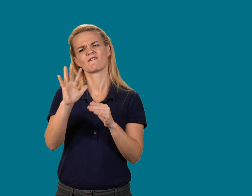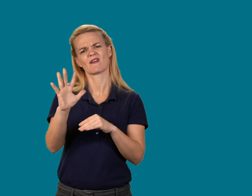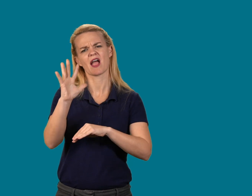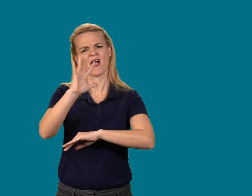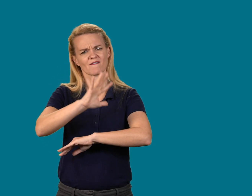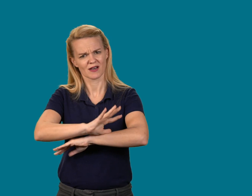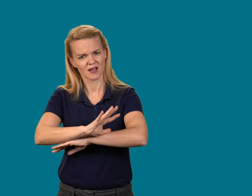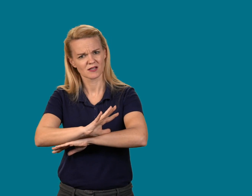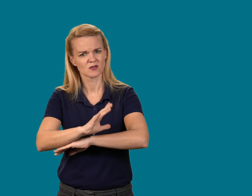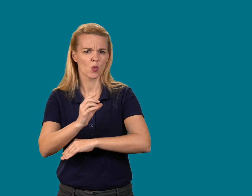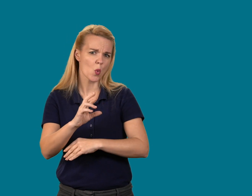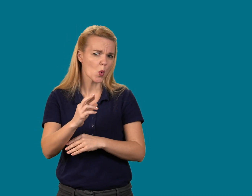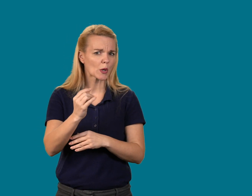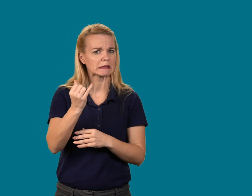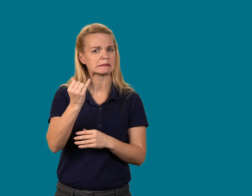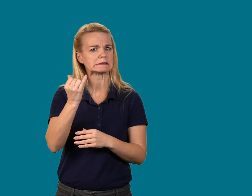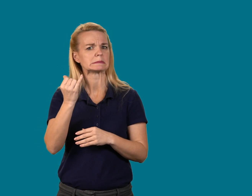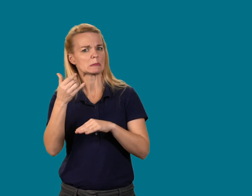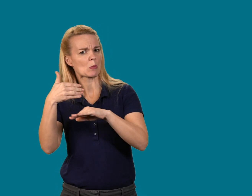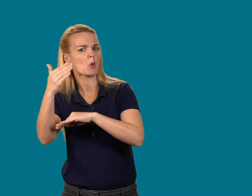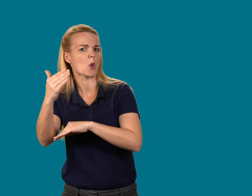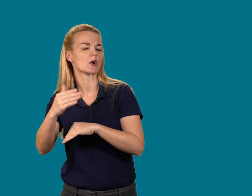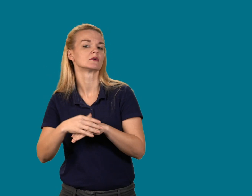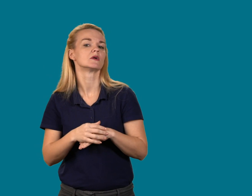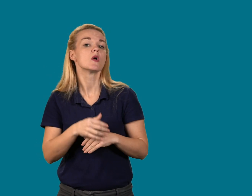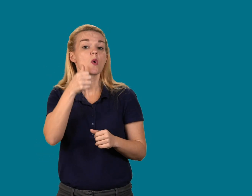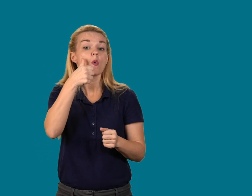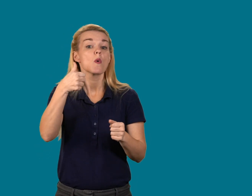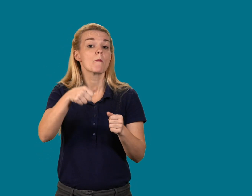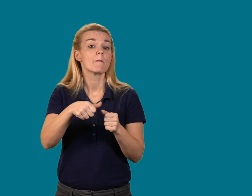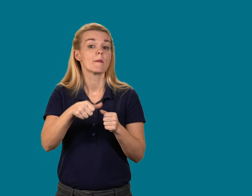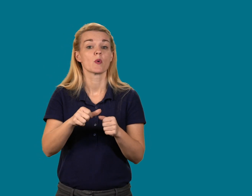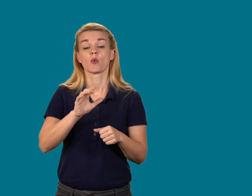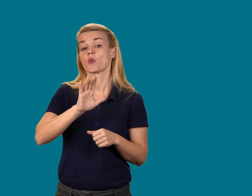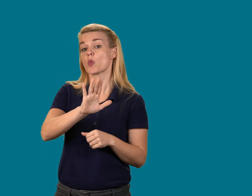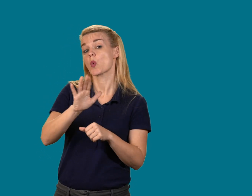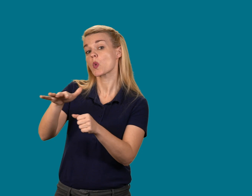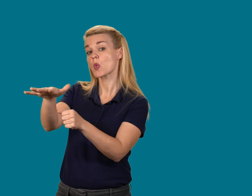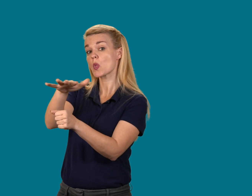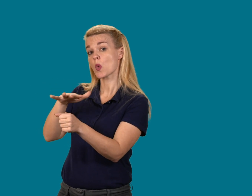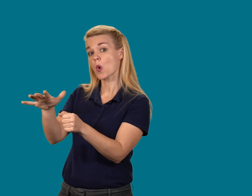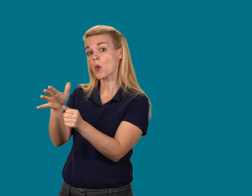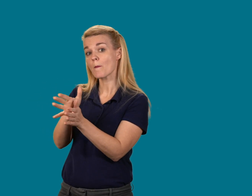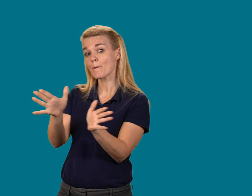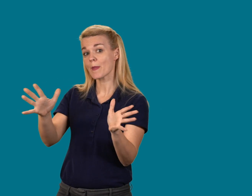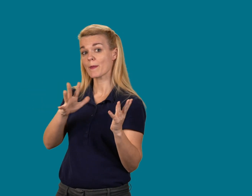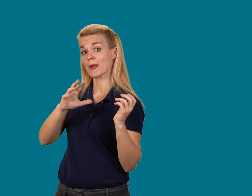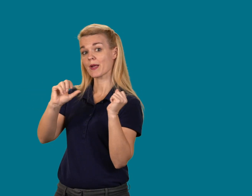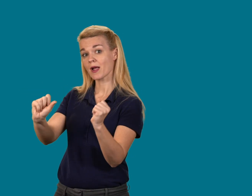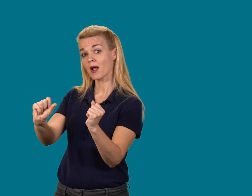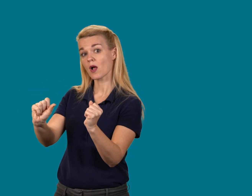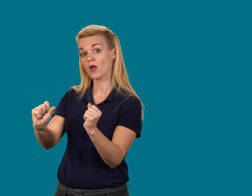the test must occur on day five or later. Again, your local public health officials